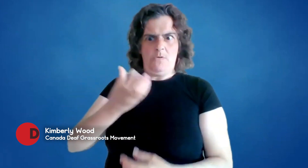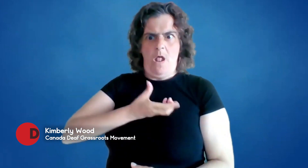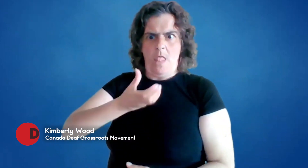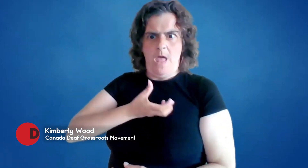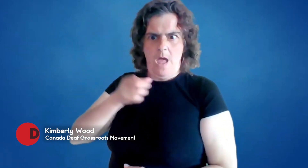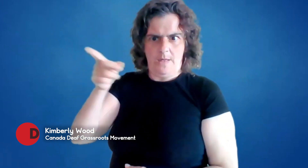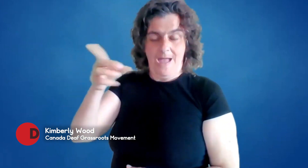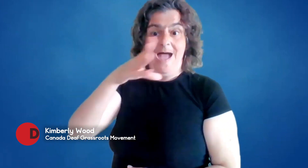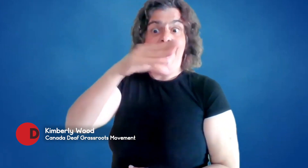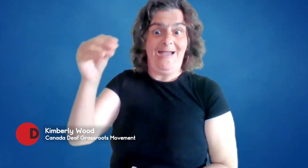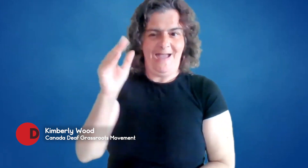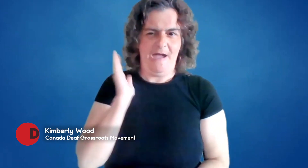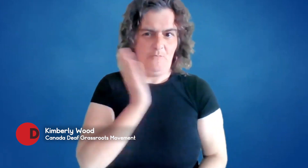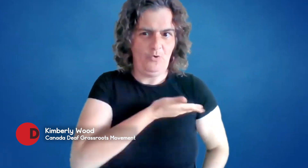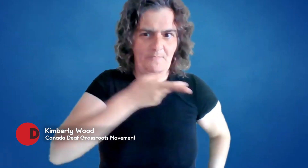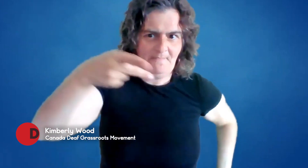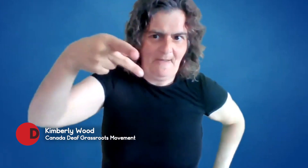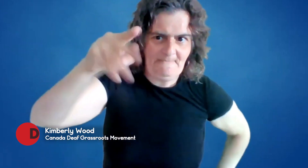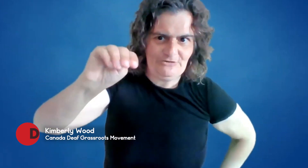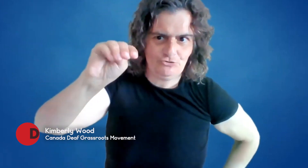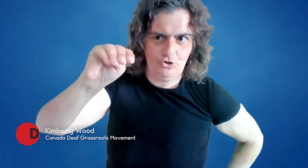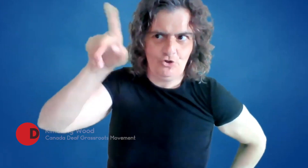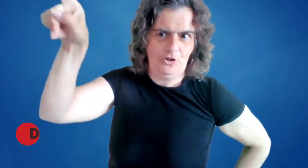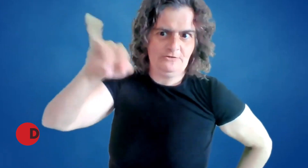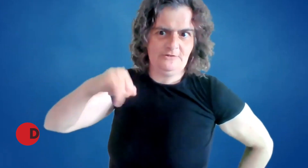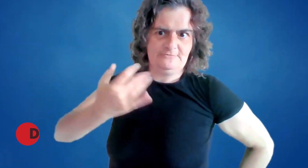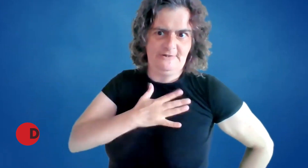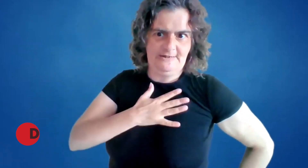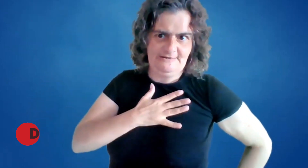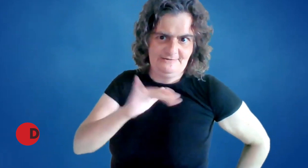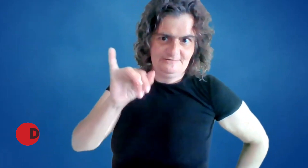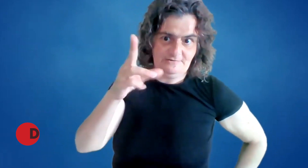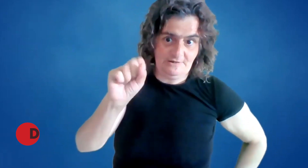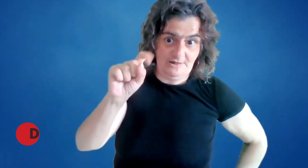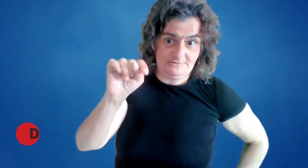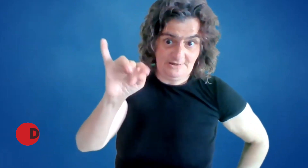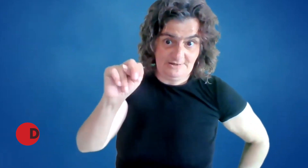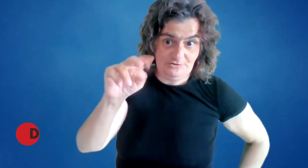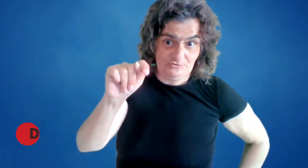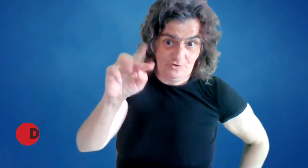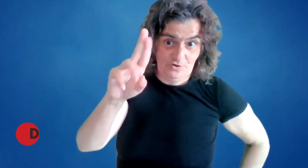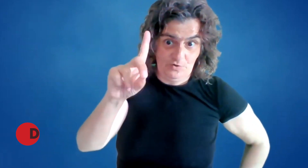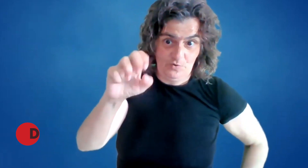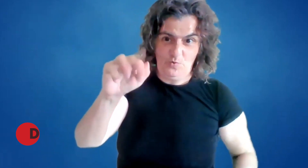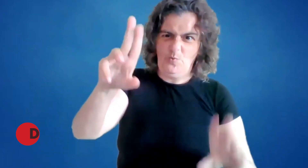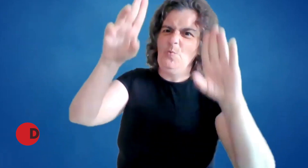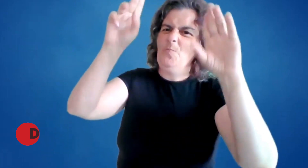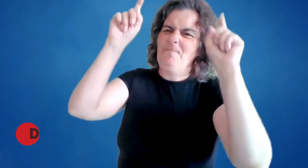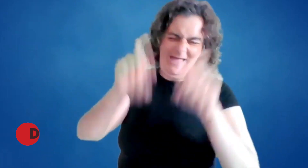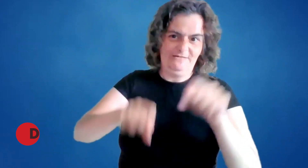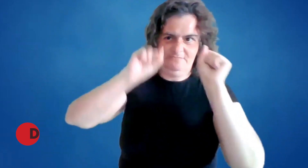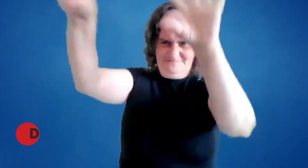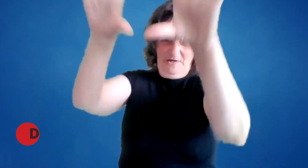to CC Carla Qualtrough and Prime Minister Justin Trudeau. This is a must.